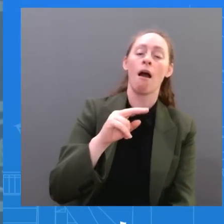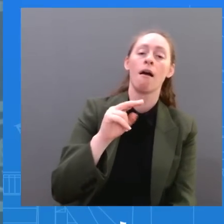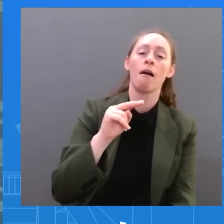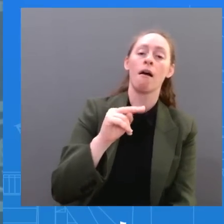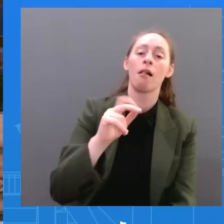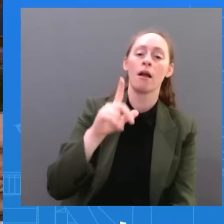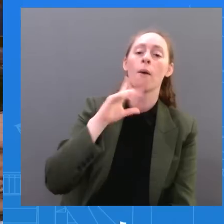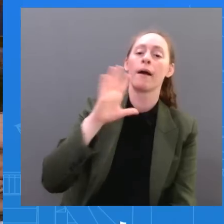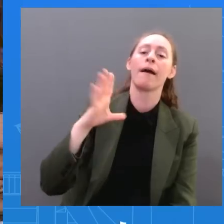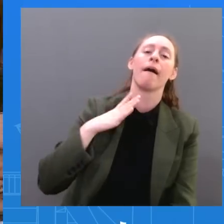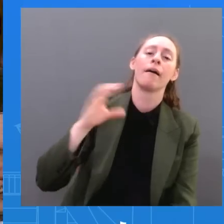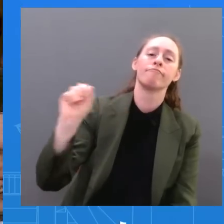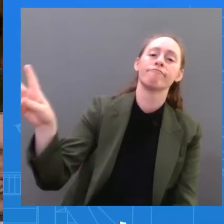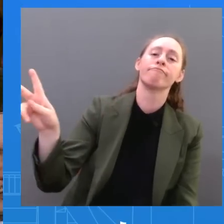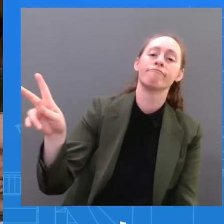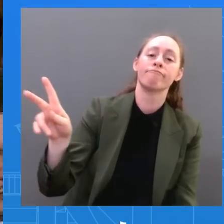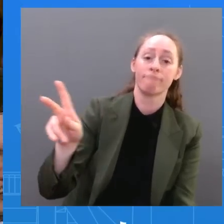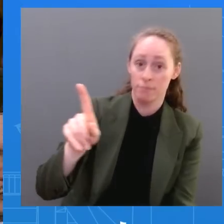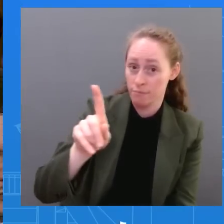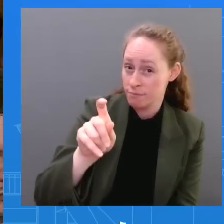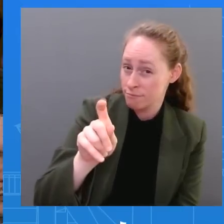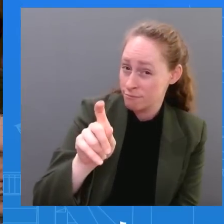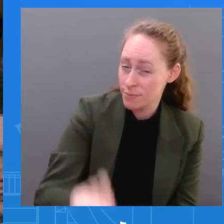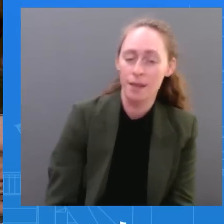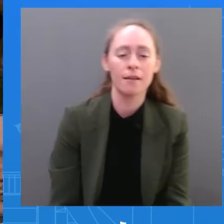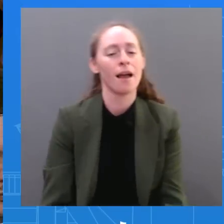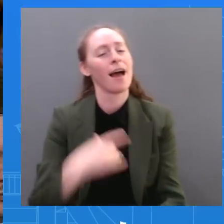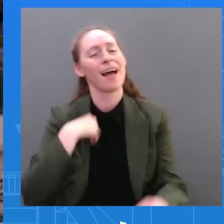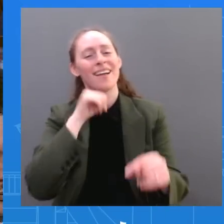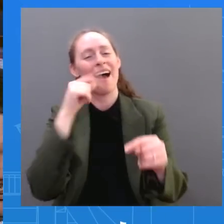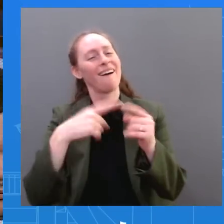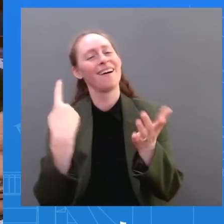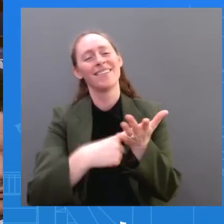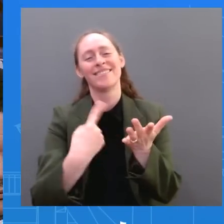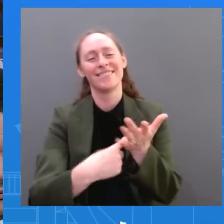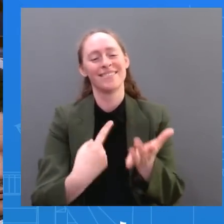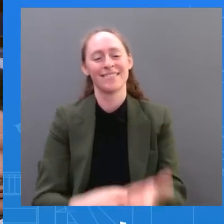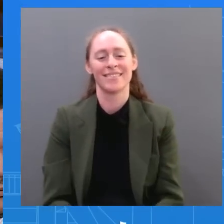The Press: Then what's your reaction to all of this response -- angry response from a lot of Democrats in Kentucky --